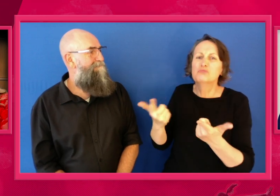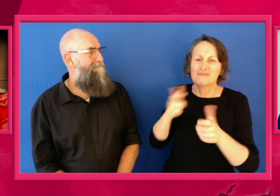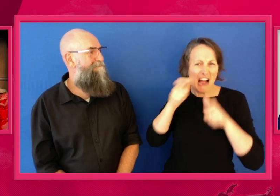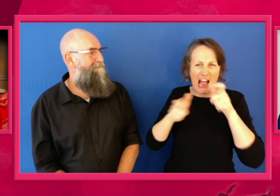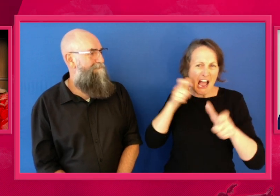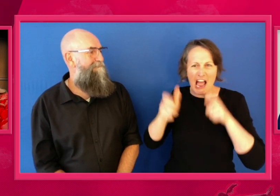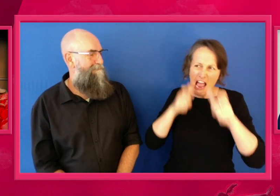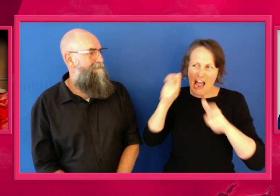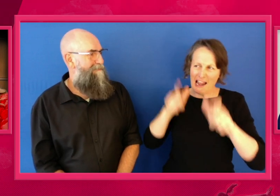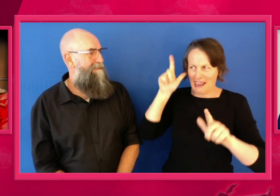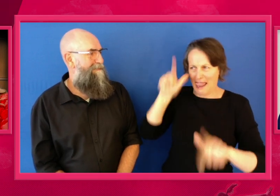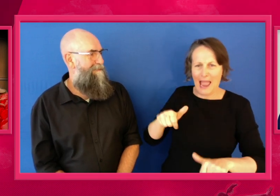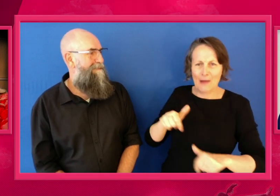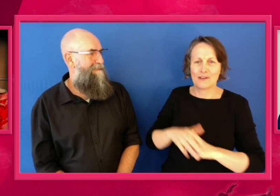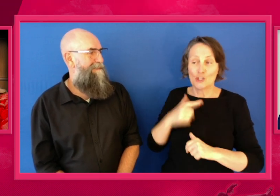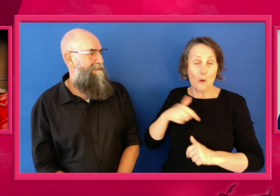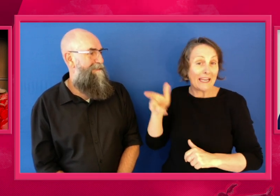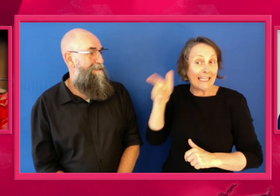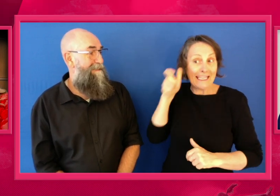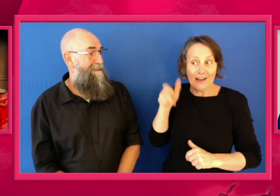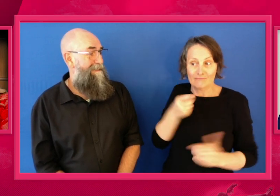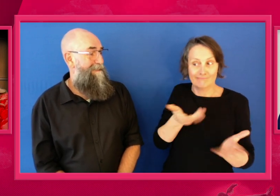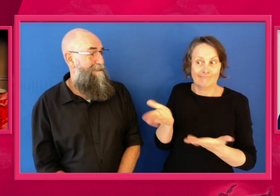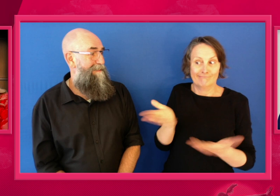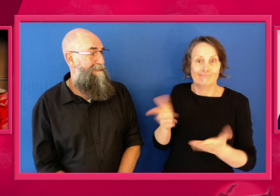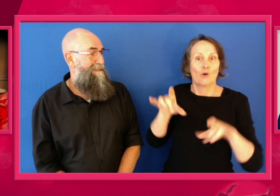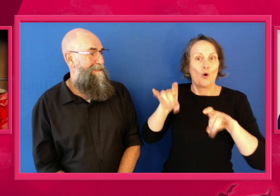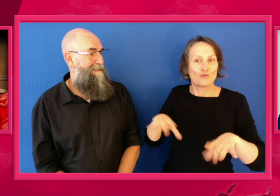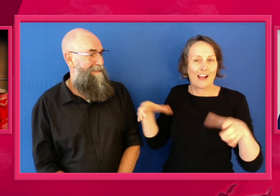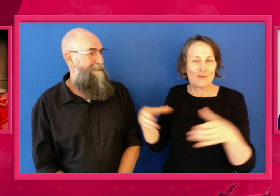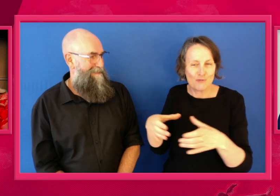I call you and I stress about the Games coming up.